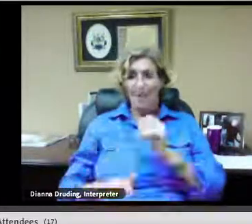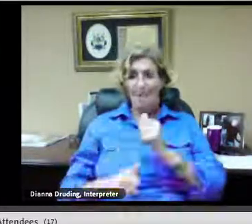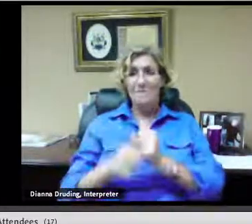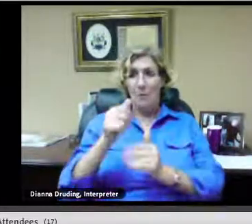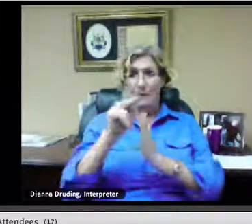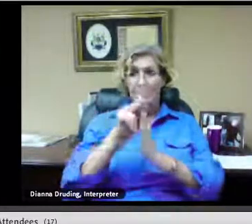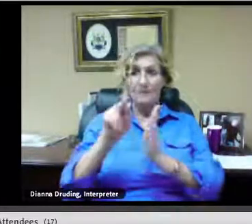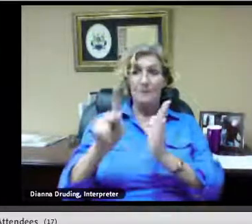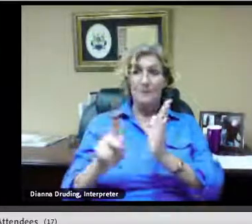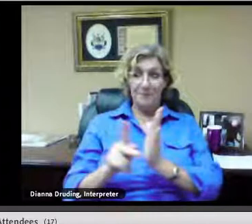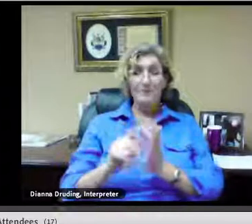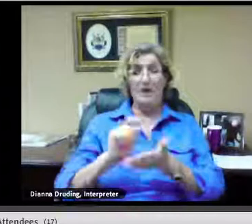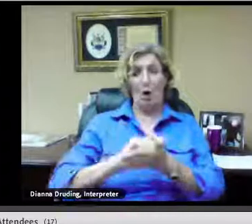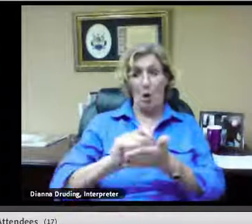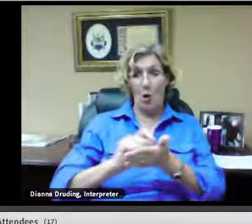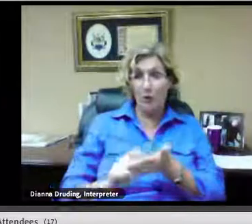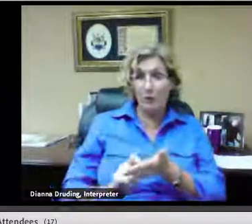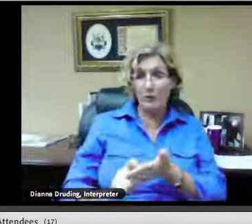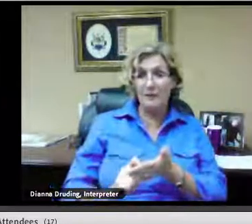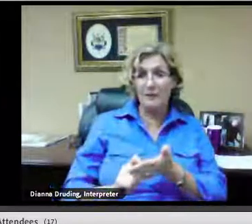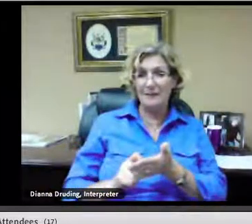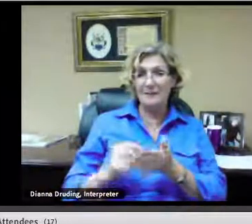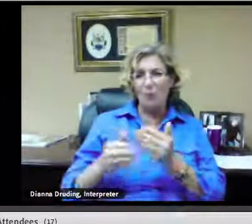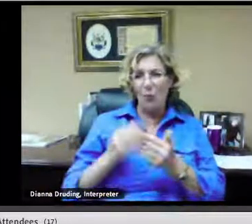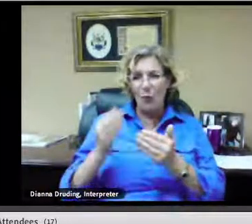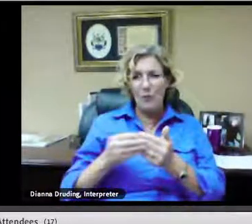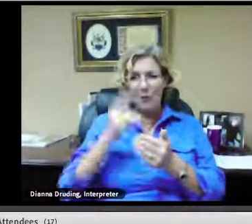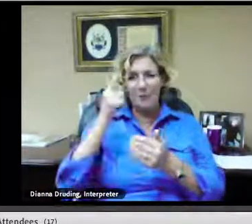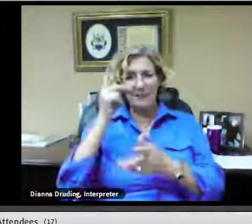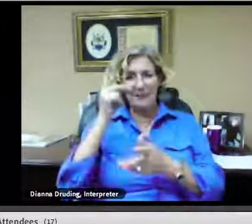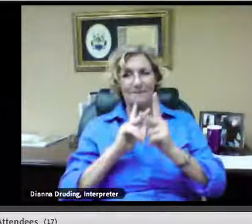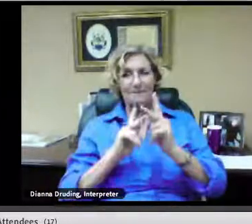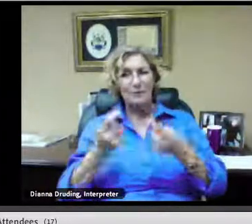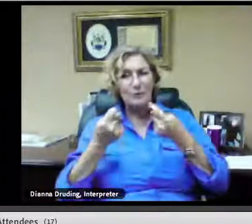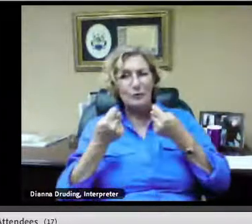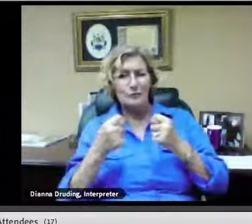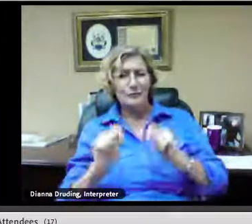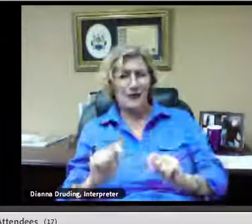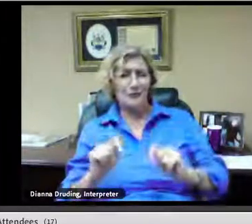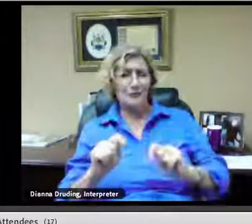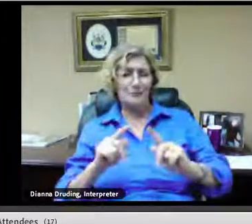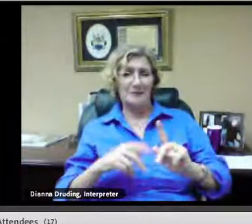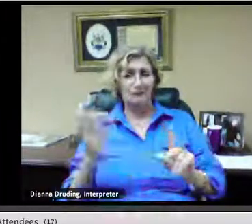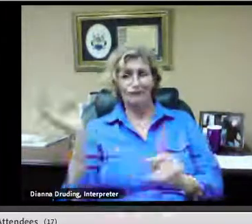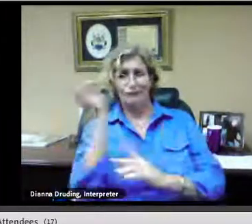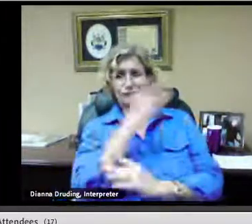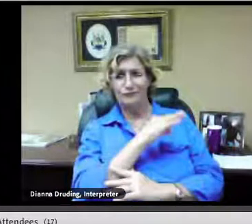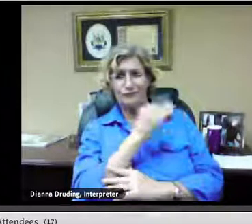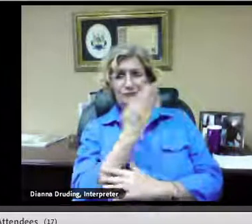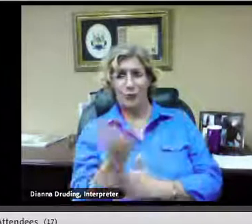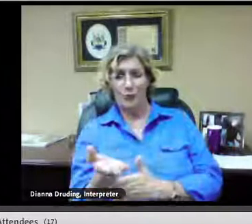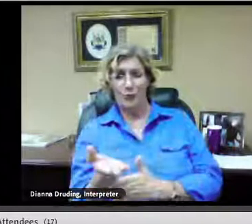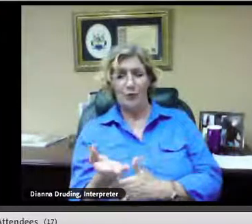But if somebody had a cognitive disability and was trying to understand your policy on interlibrary loan materials,